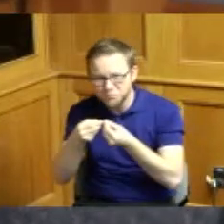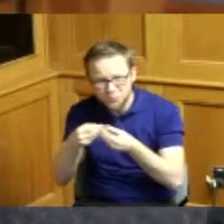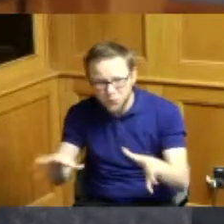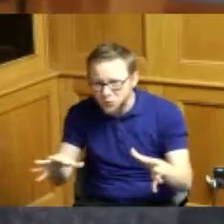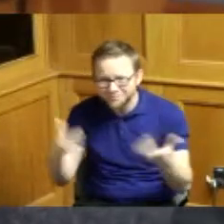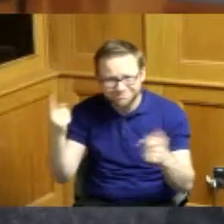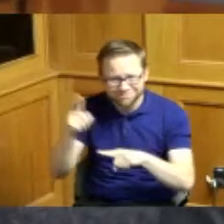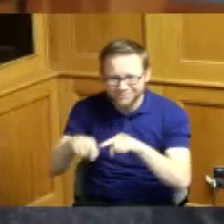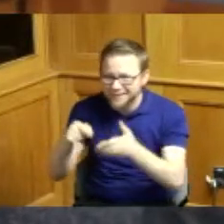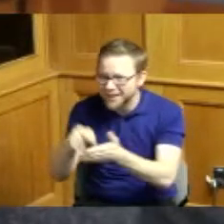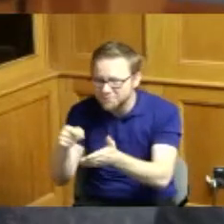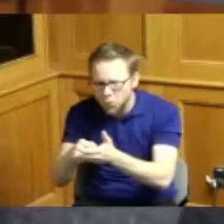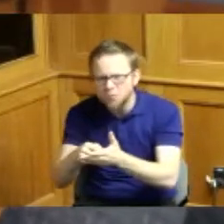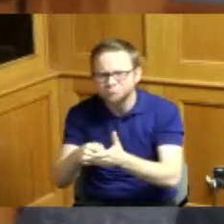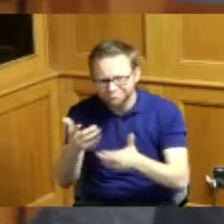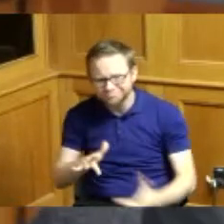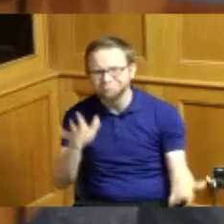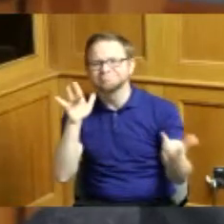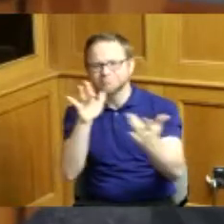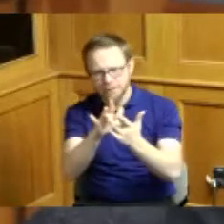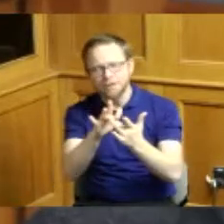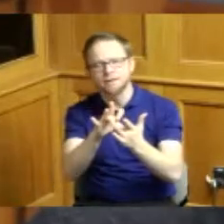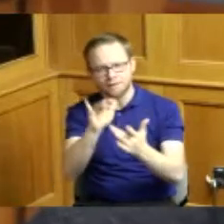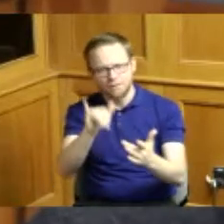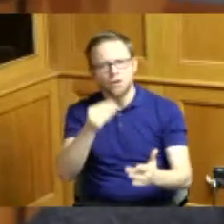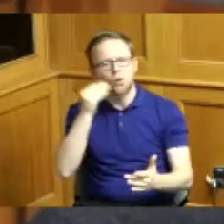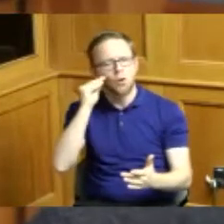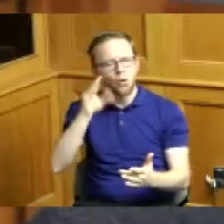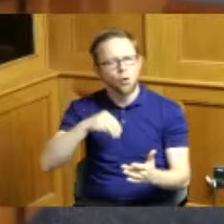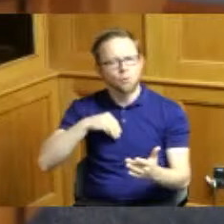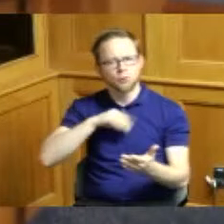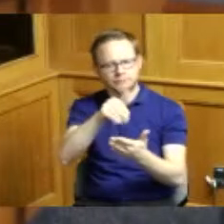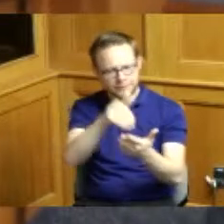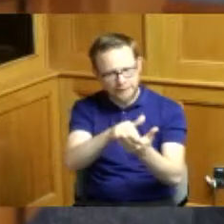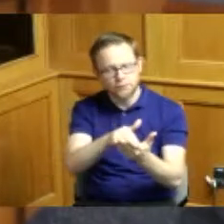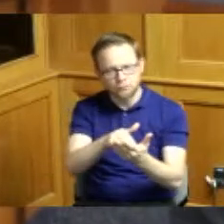Cincinnati and be it further proclaimed that the Hamilton County board of Commissioners does hereby